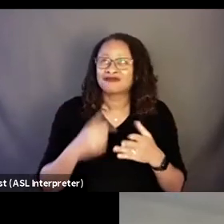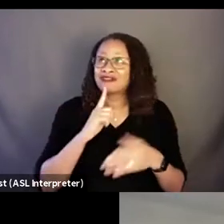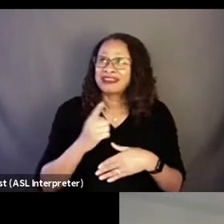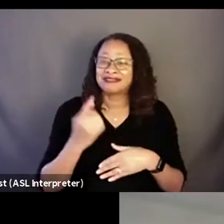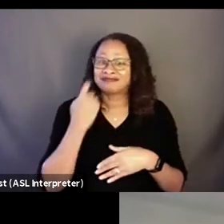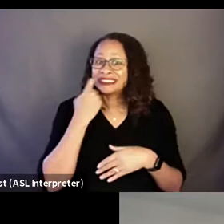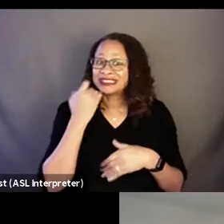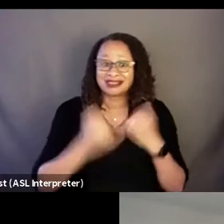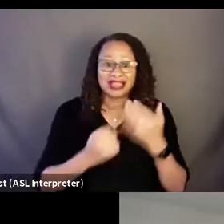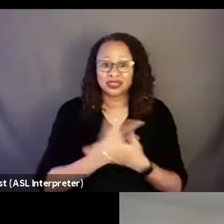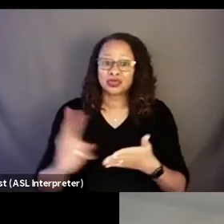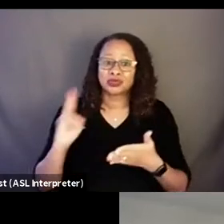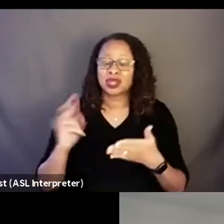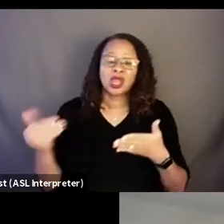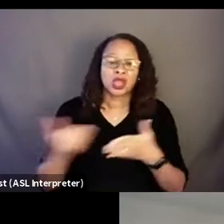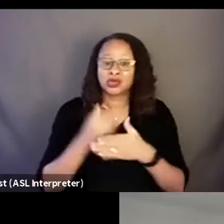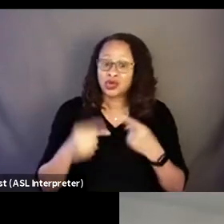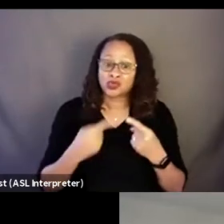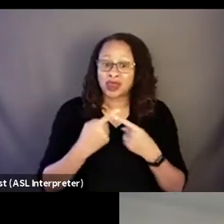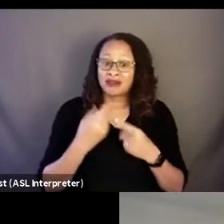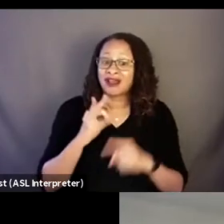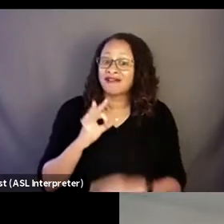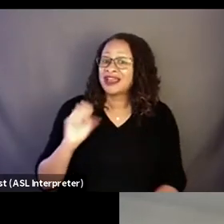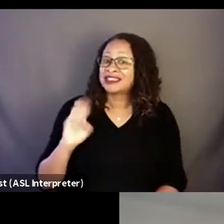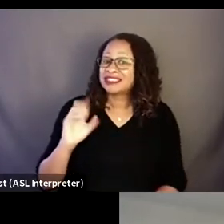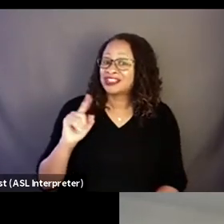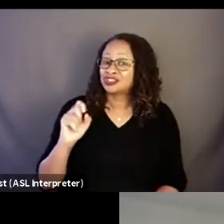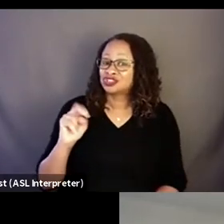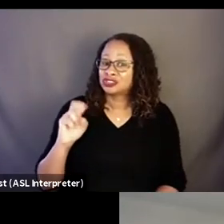a new round of sanctions both from the United States and from the United Kingdom,